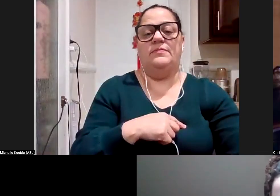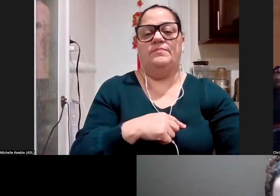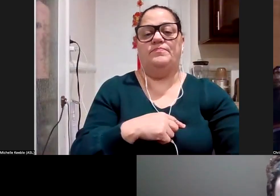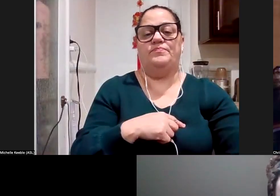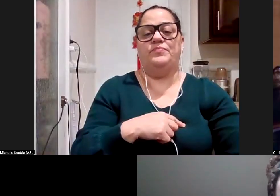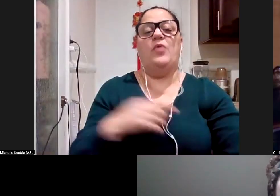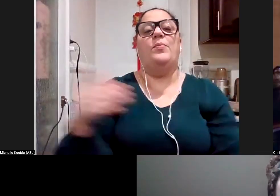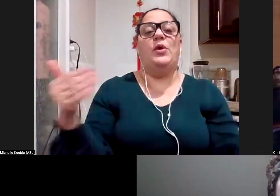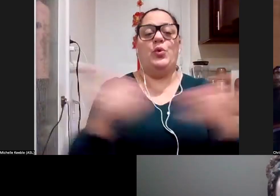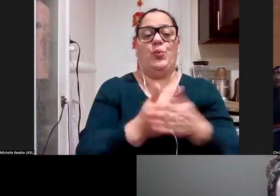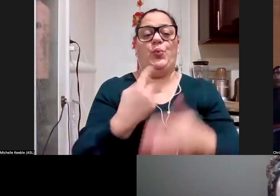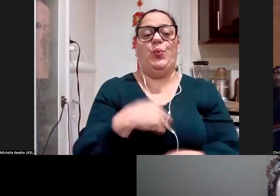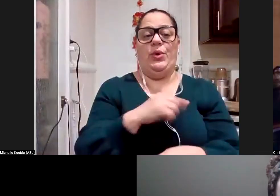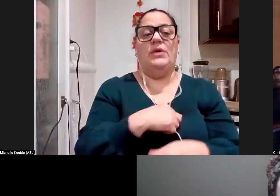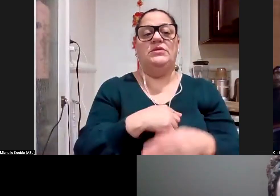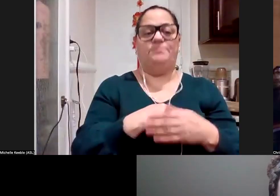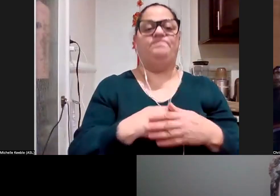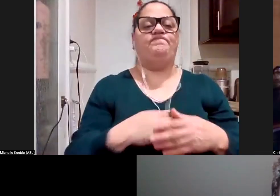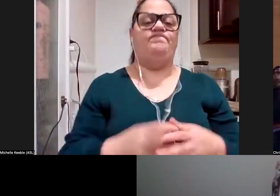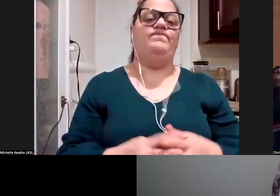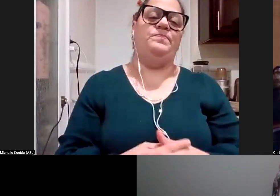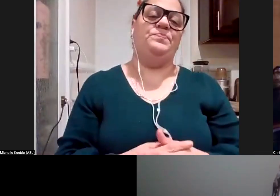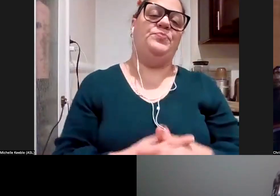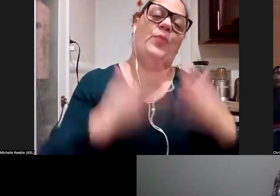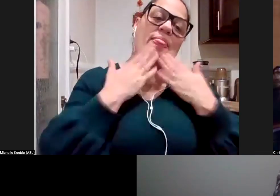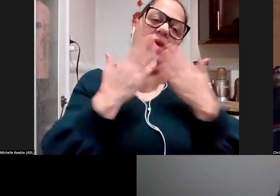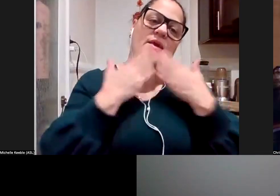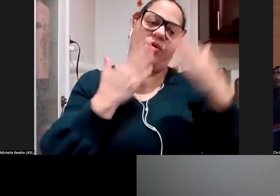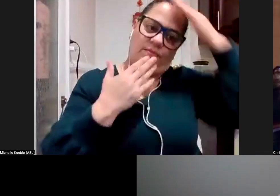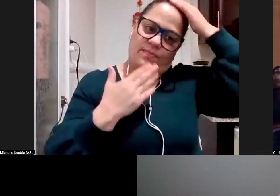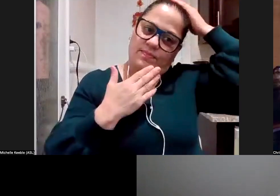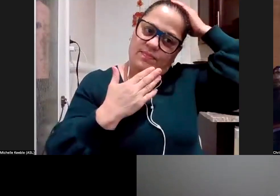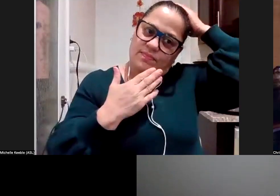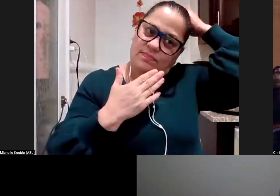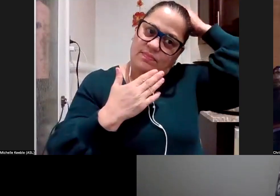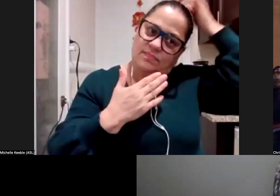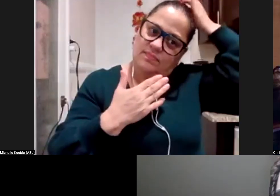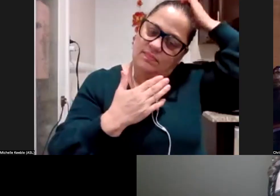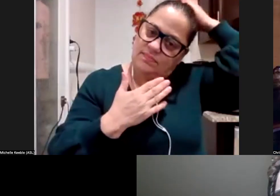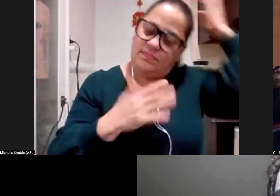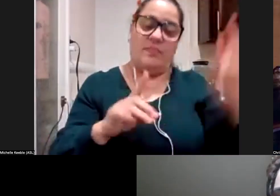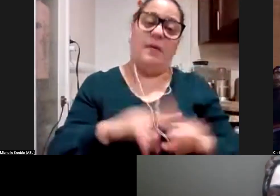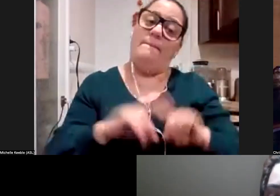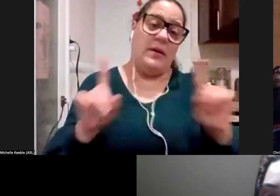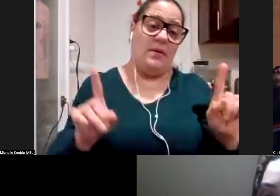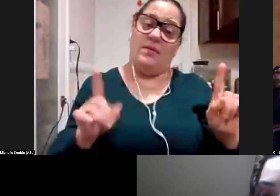new to us. Uh, Grover. Um, and we thank you for letting us know. But, but if we had to be honest